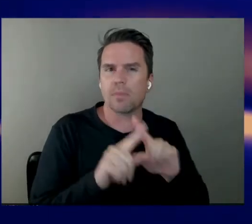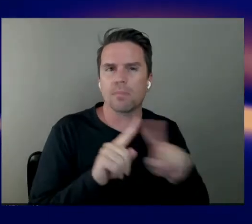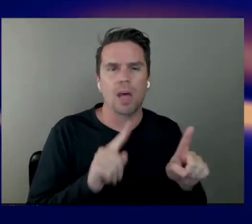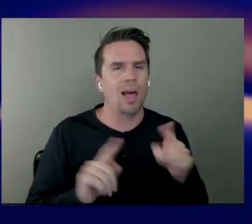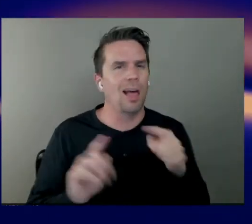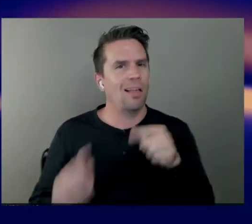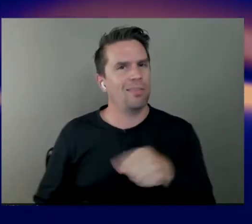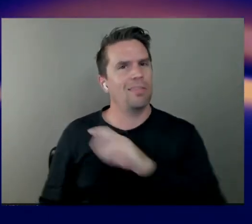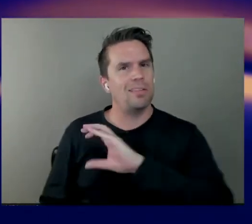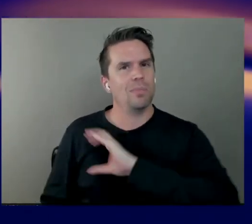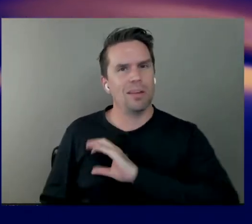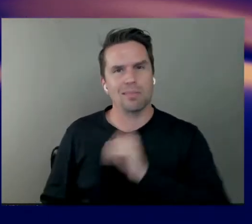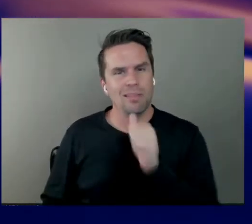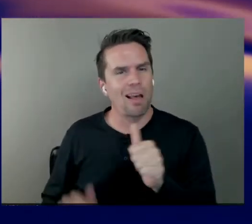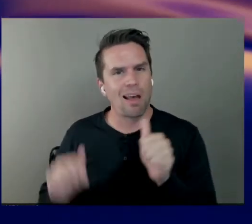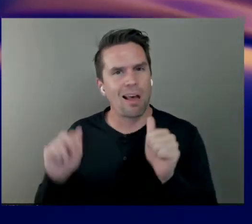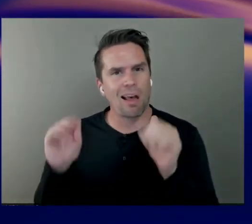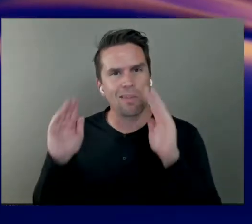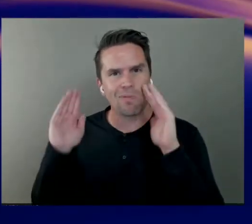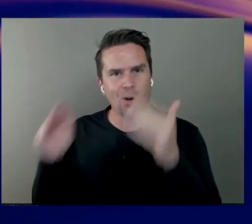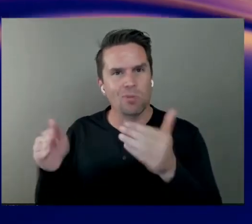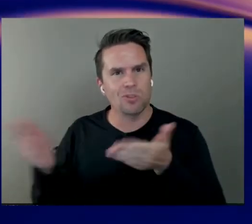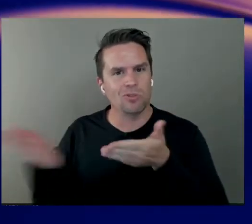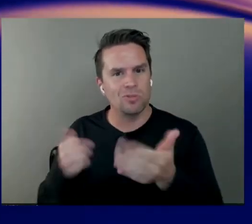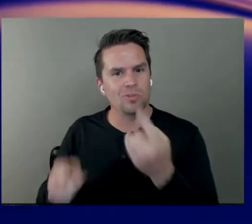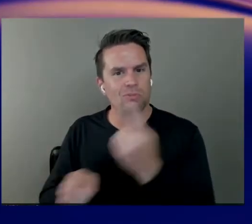these are pretty generic terms in terms of storage, right?